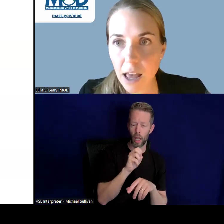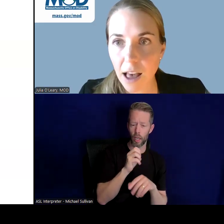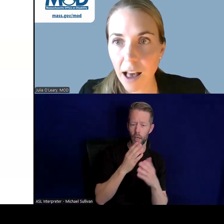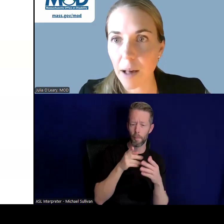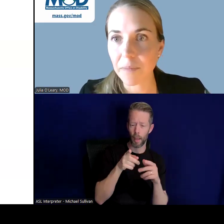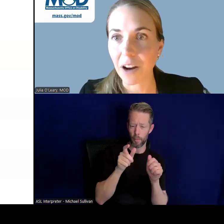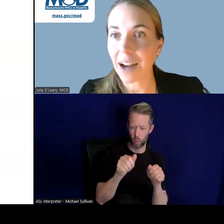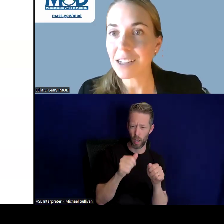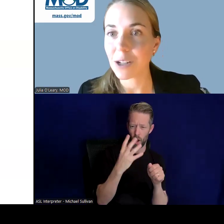(Recording in progress.